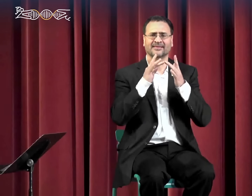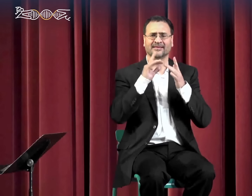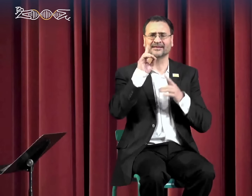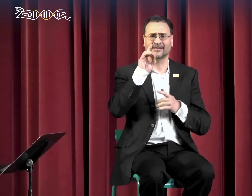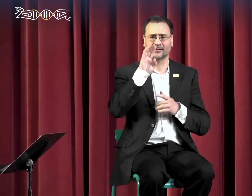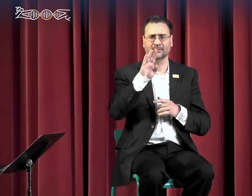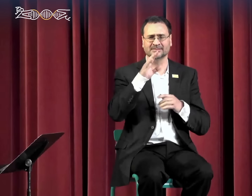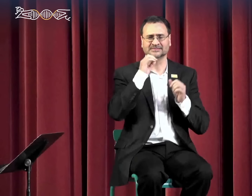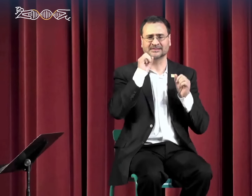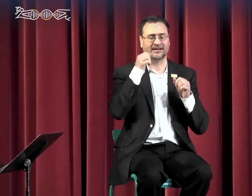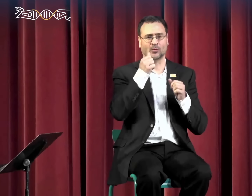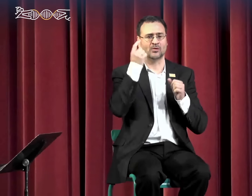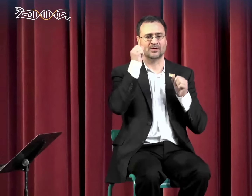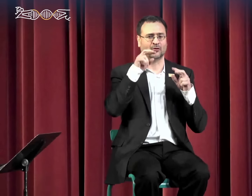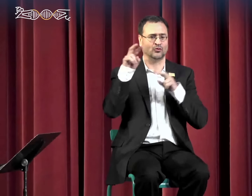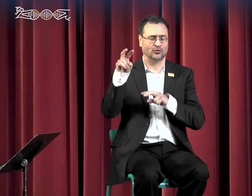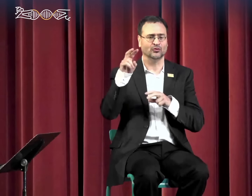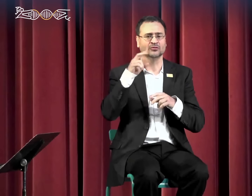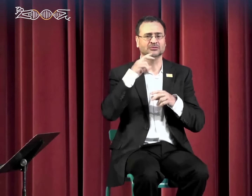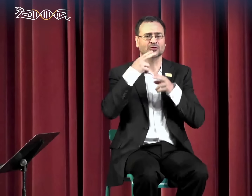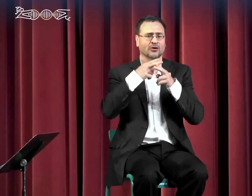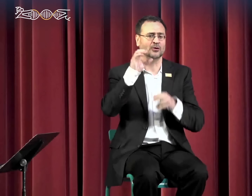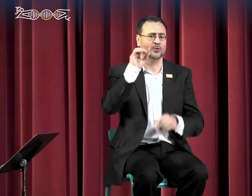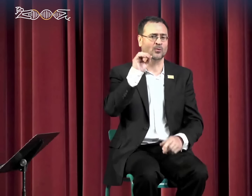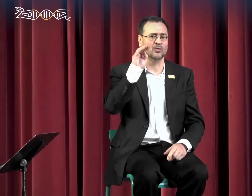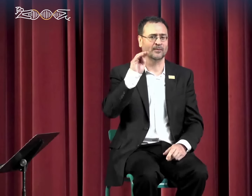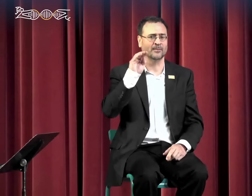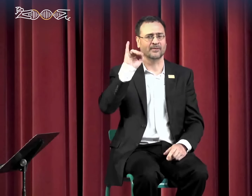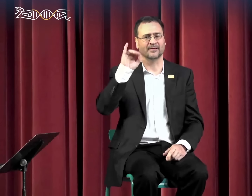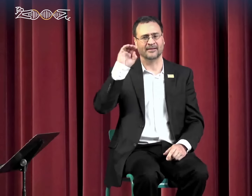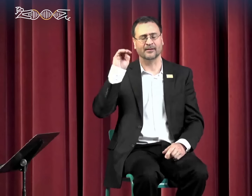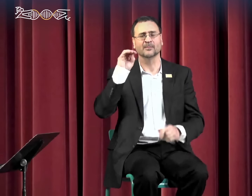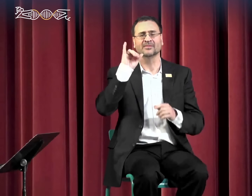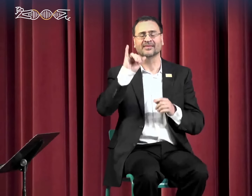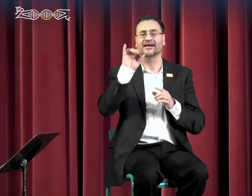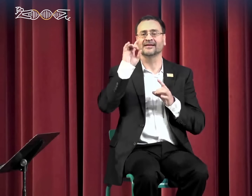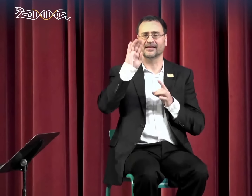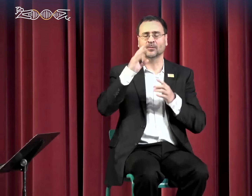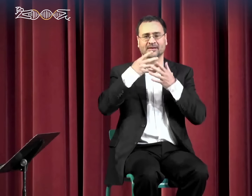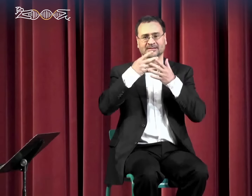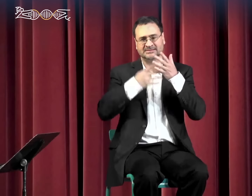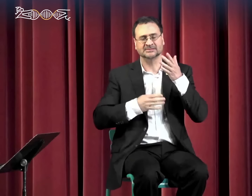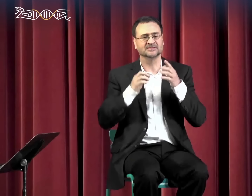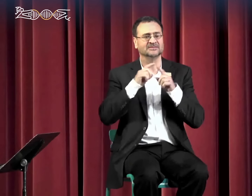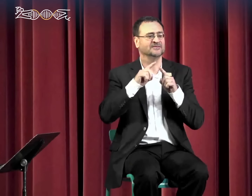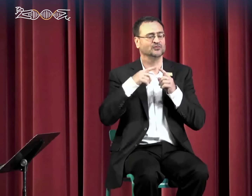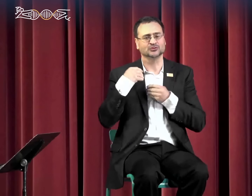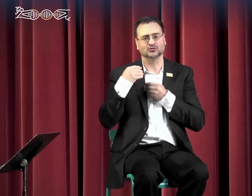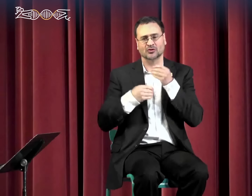There's online database anyone can look at OMIM and its online database of